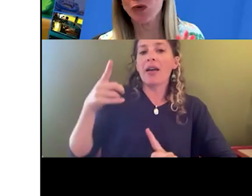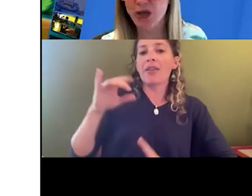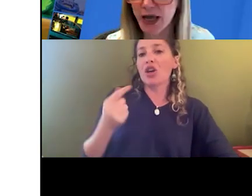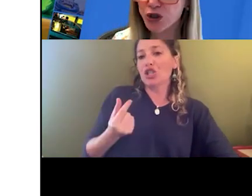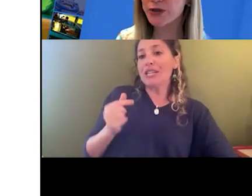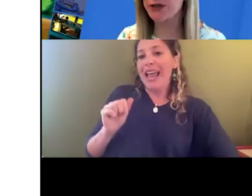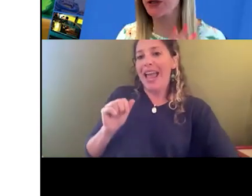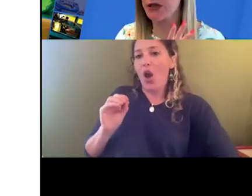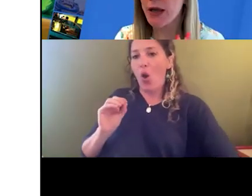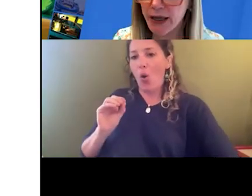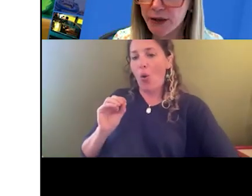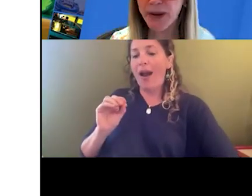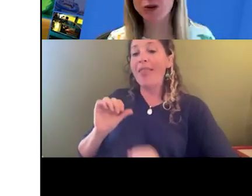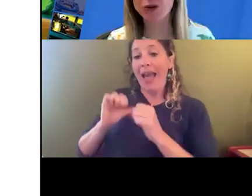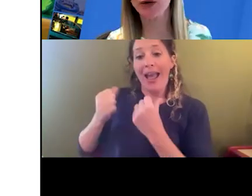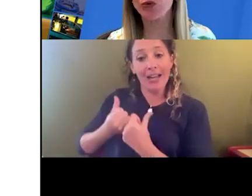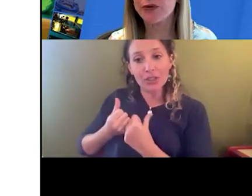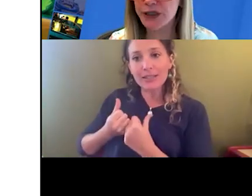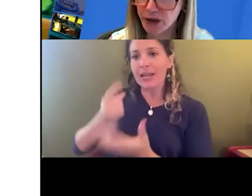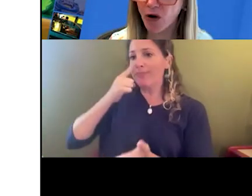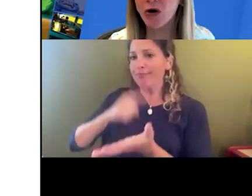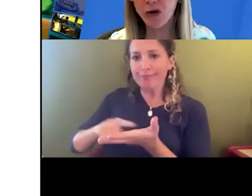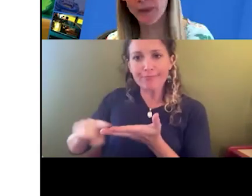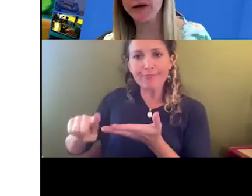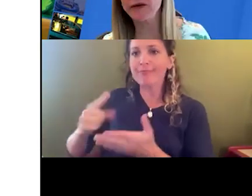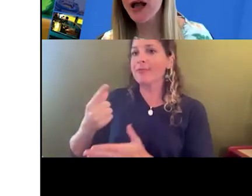the agency, inspector generals can all come in